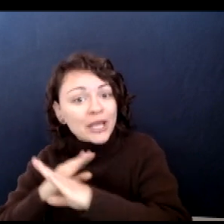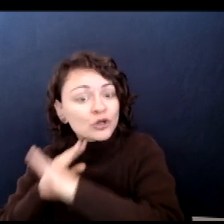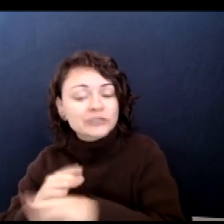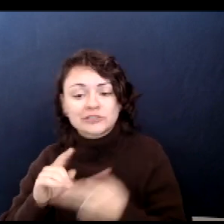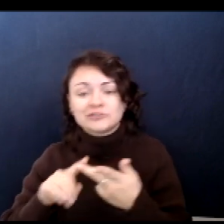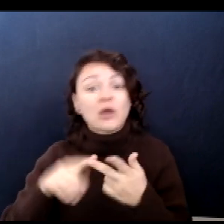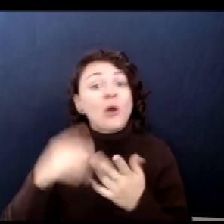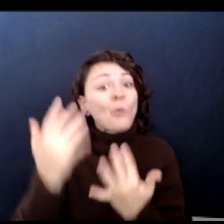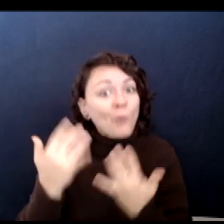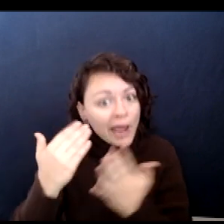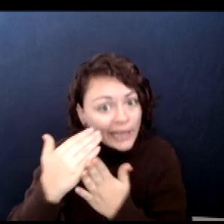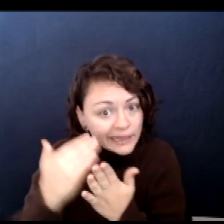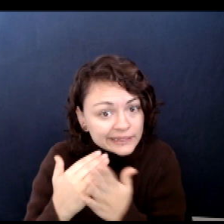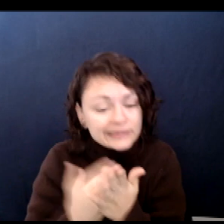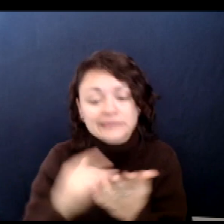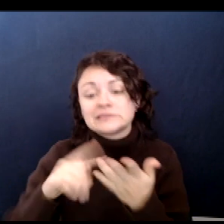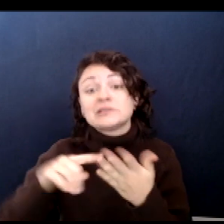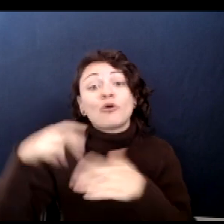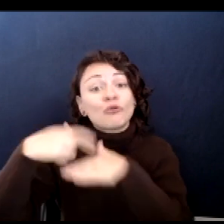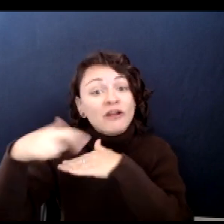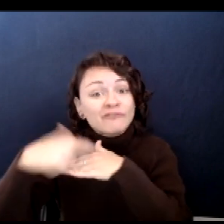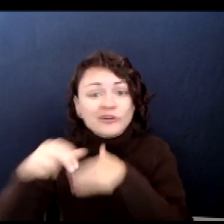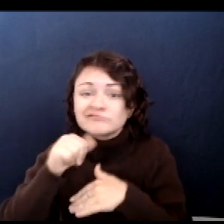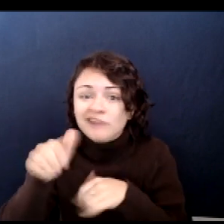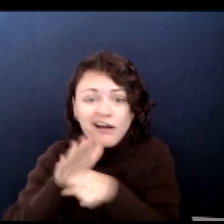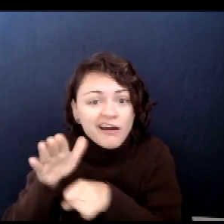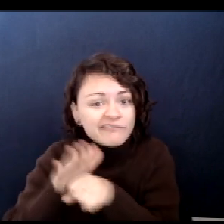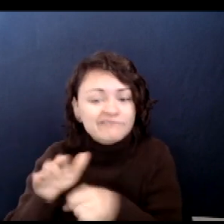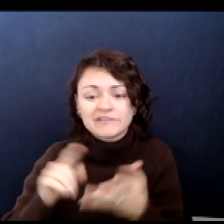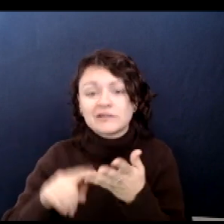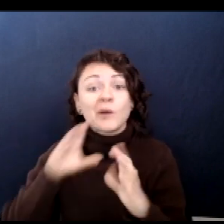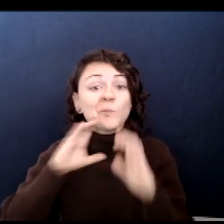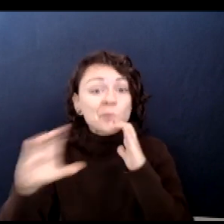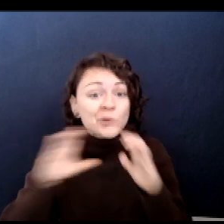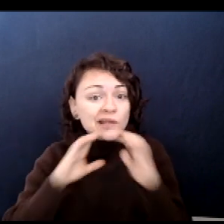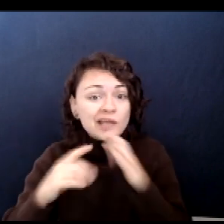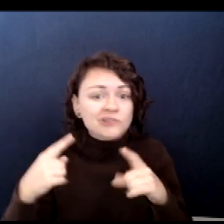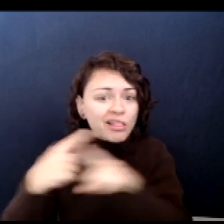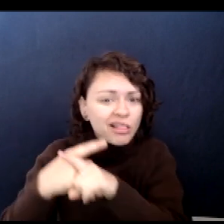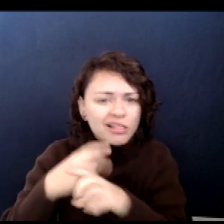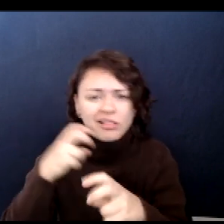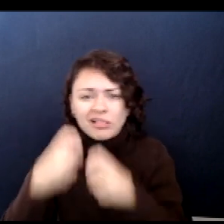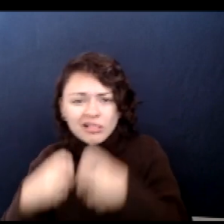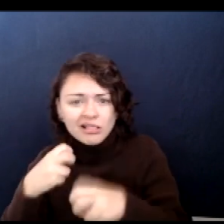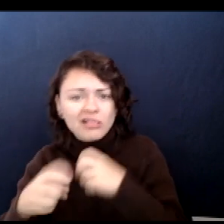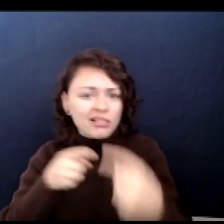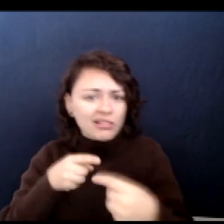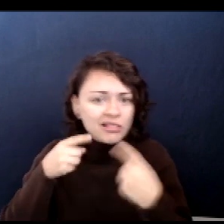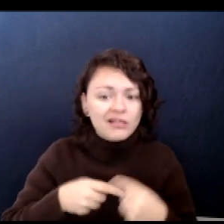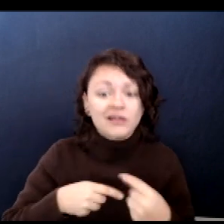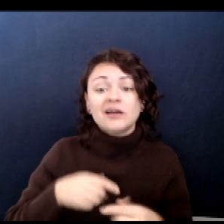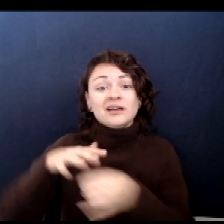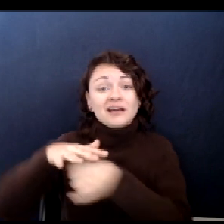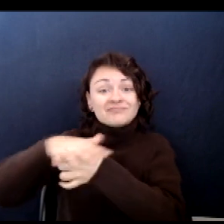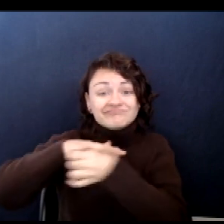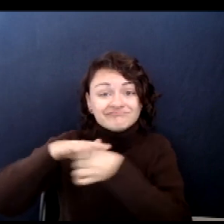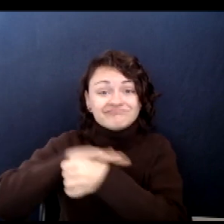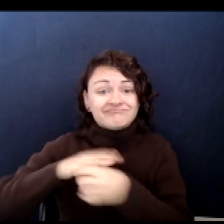a lack of referrals, communication difficulties, geographic barriers, as well as cultural misalignment of services.